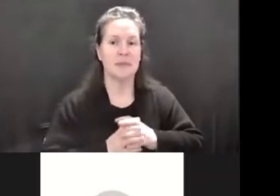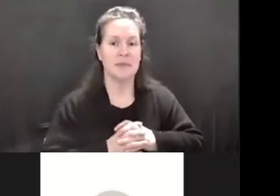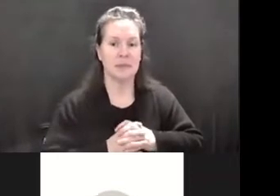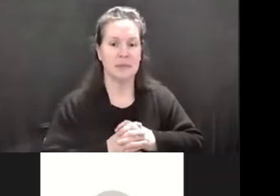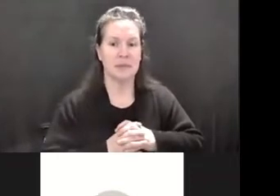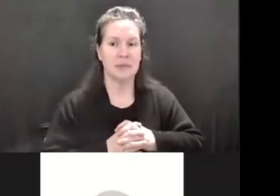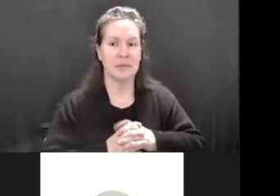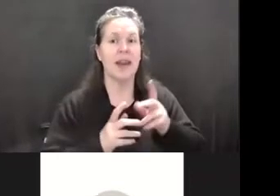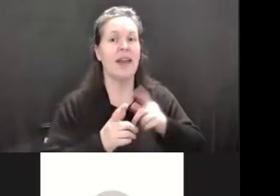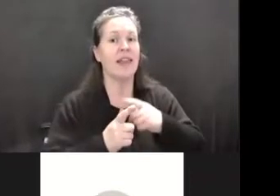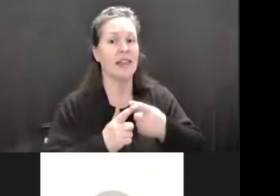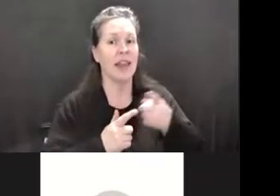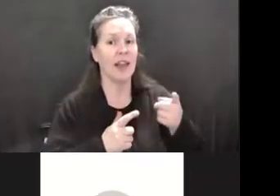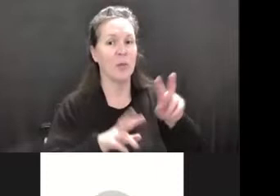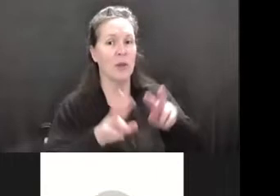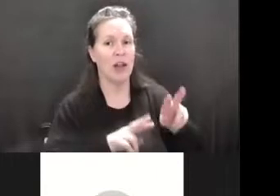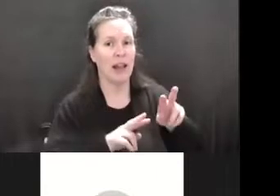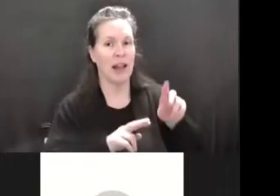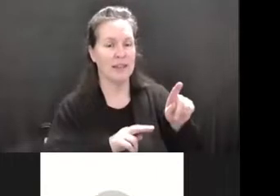So then we looked at what is